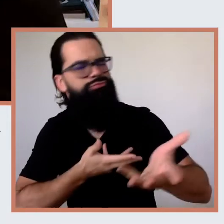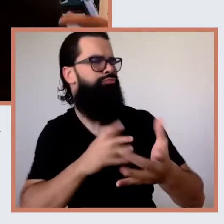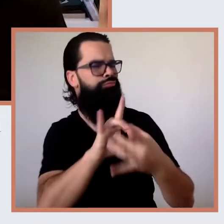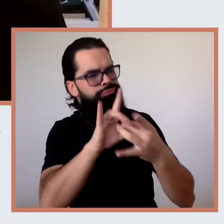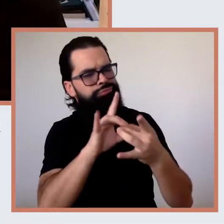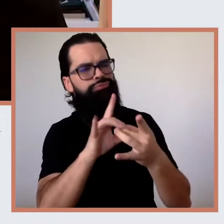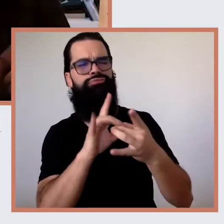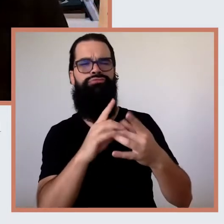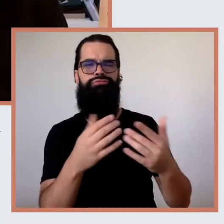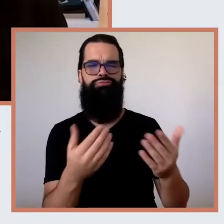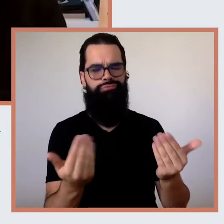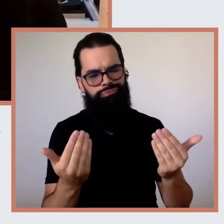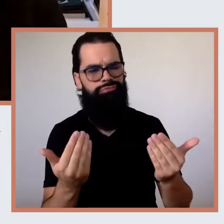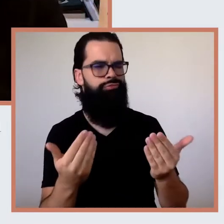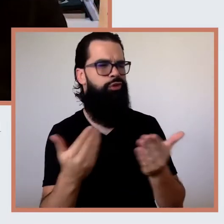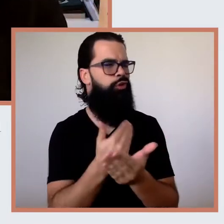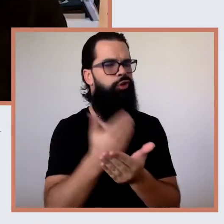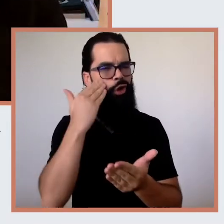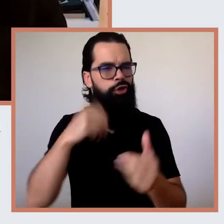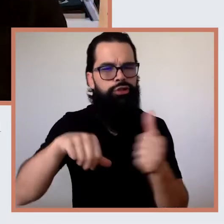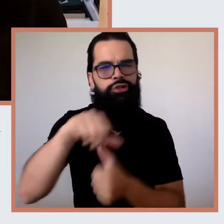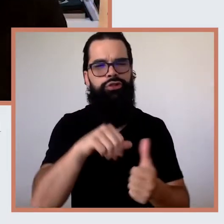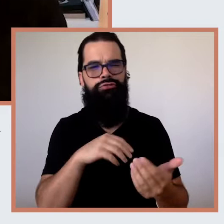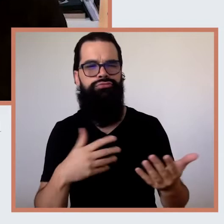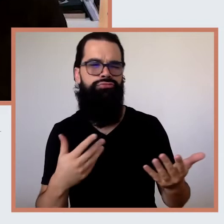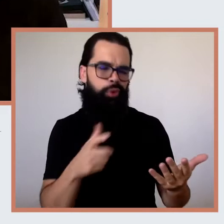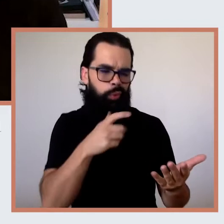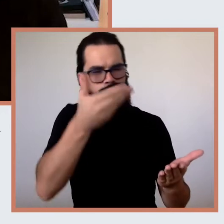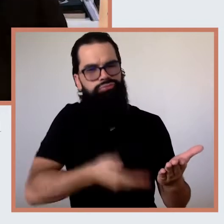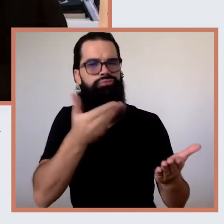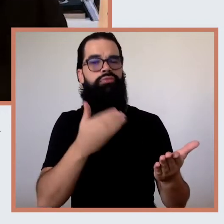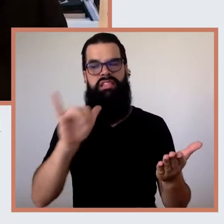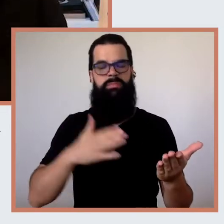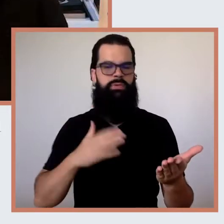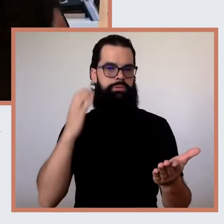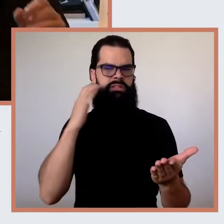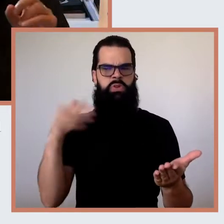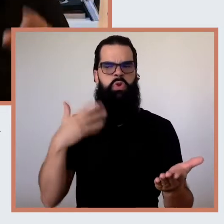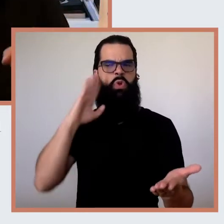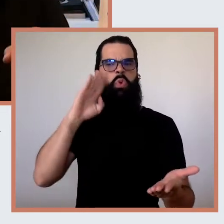and get a sense of what the business is about. And the cousin of this guy